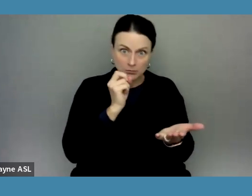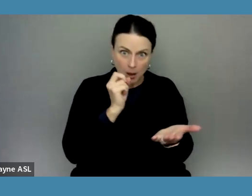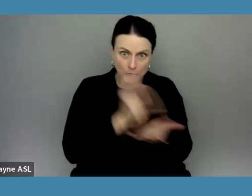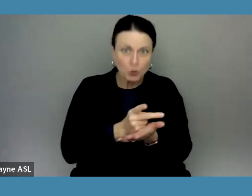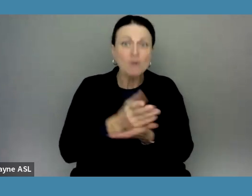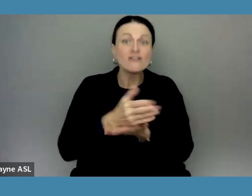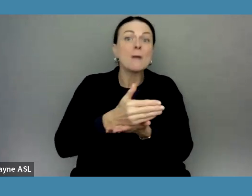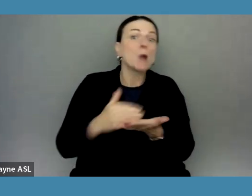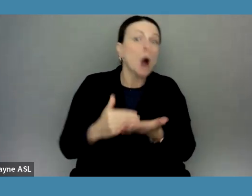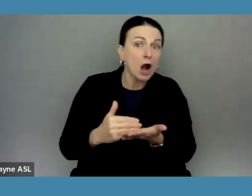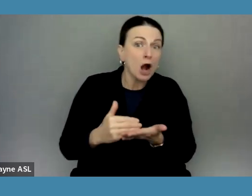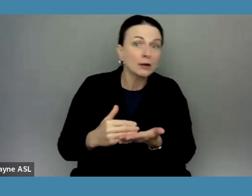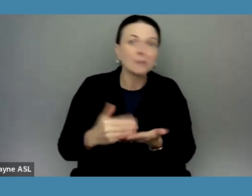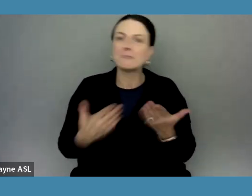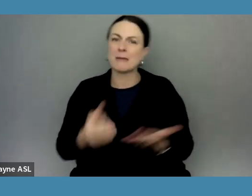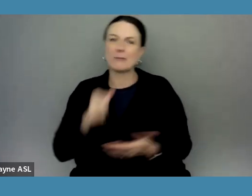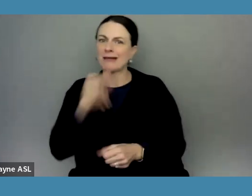but not the whole amount that was requested.